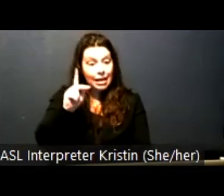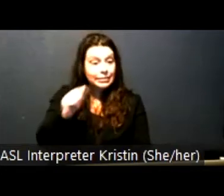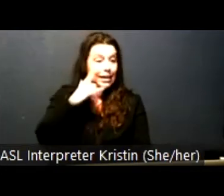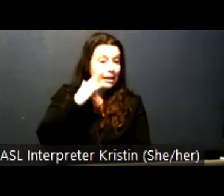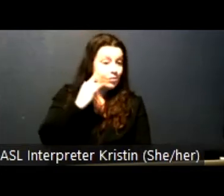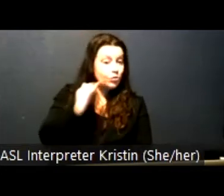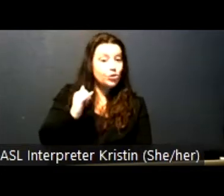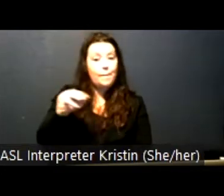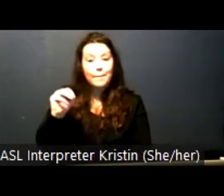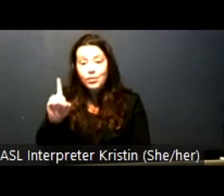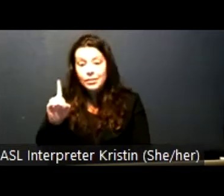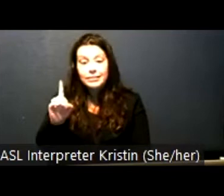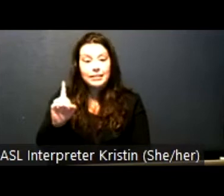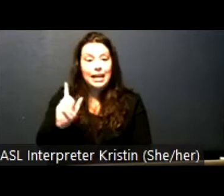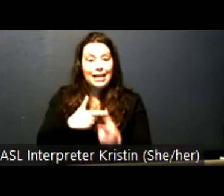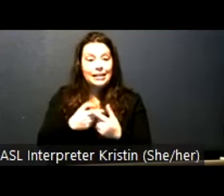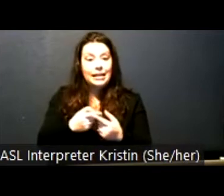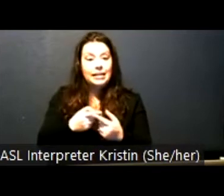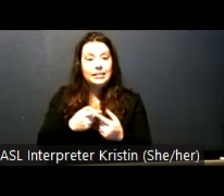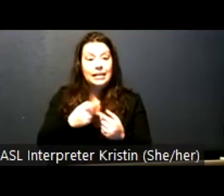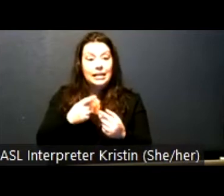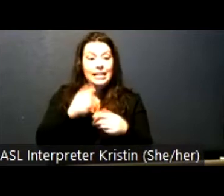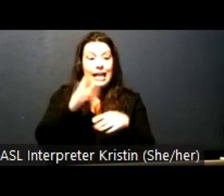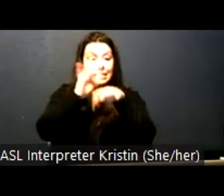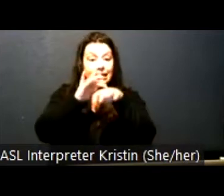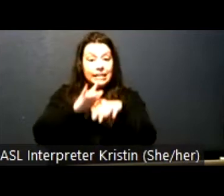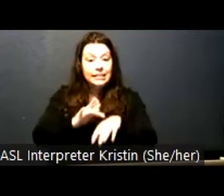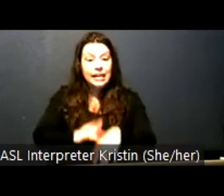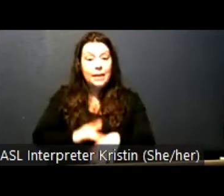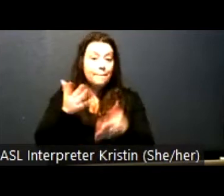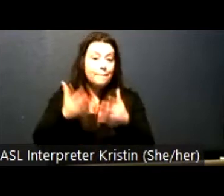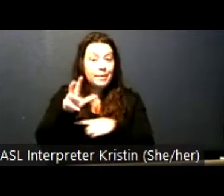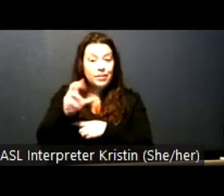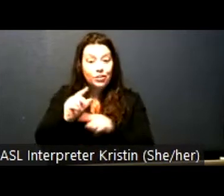but then they visit maybe 30 different countries during their migration. So they're really world